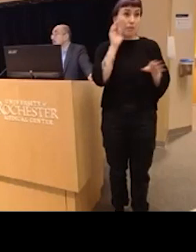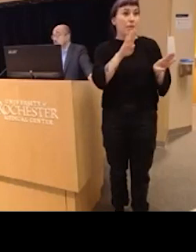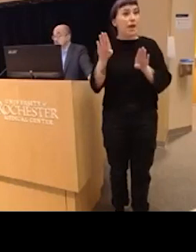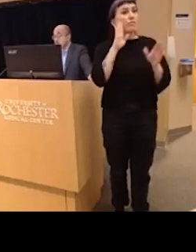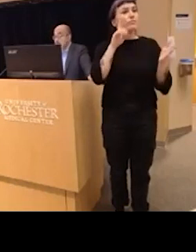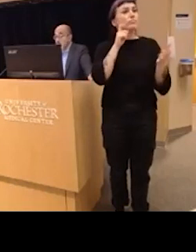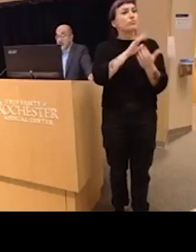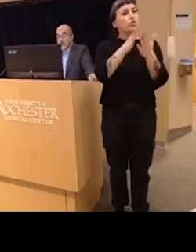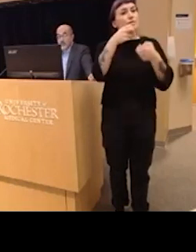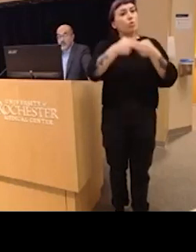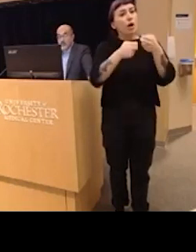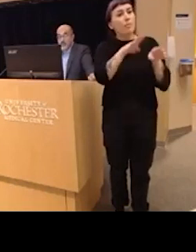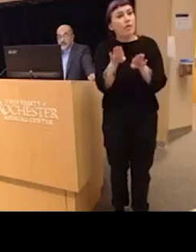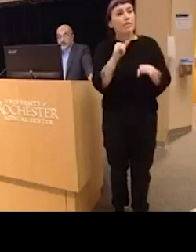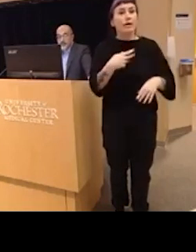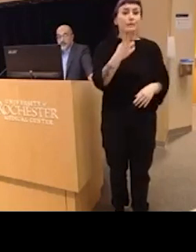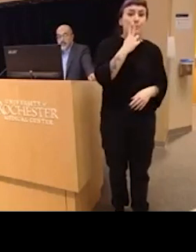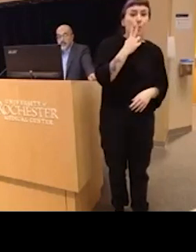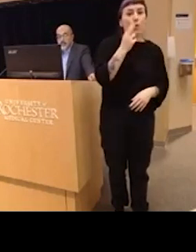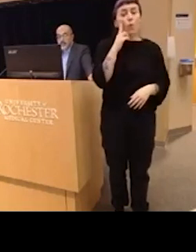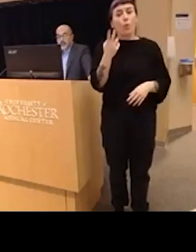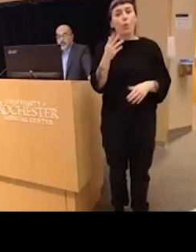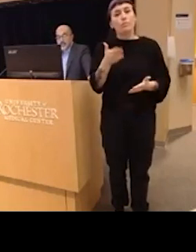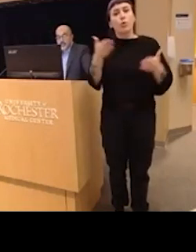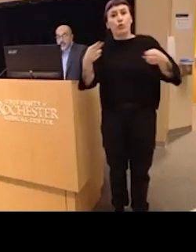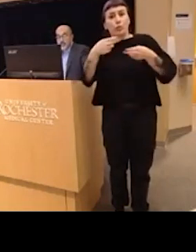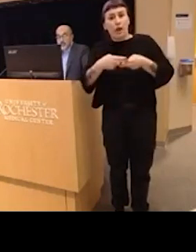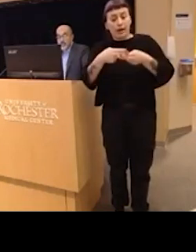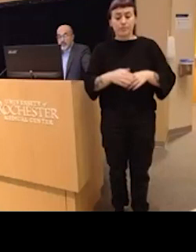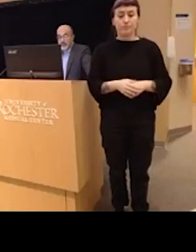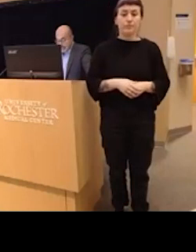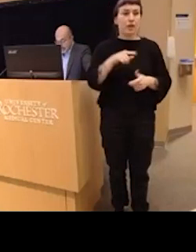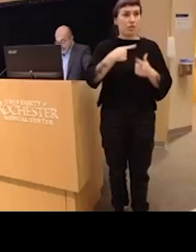things such as smoking or obesity and then um you know executing on this plan and that that's